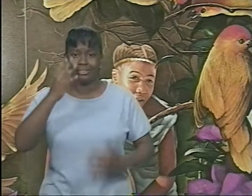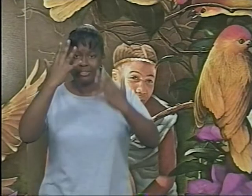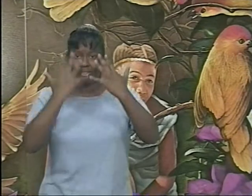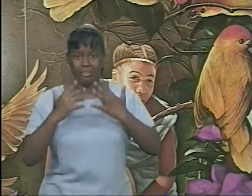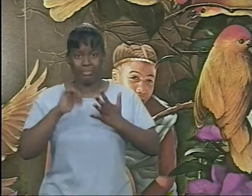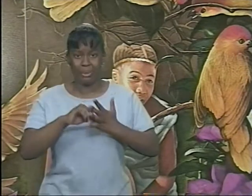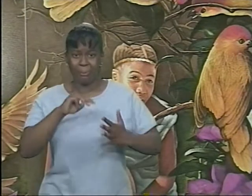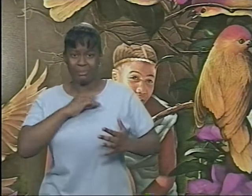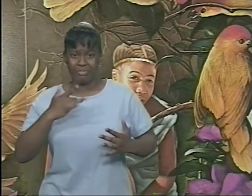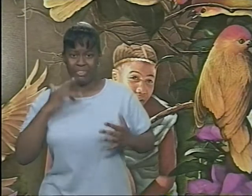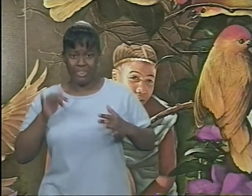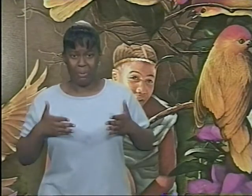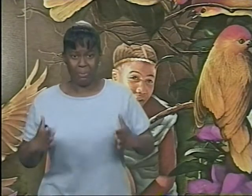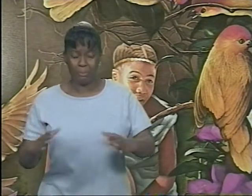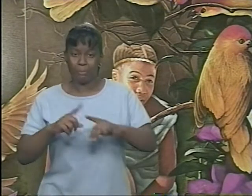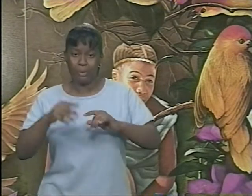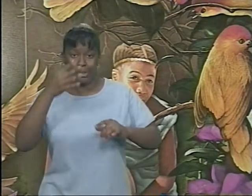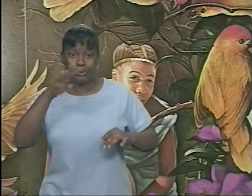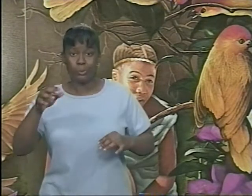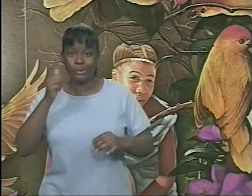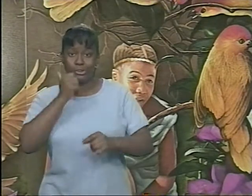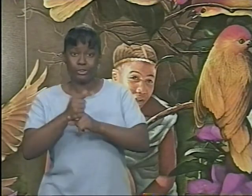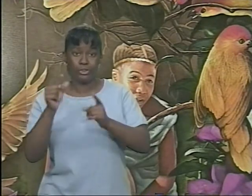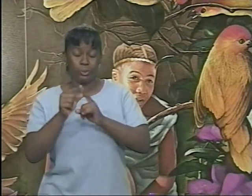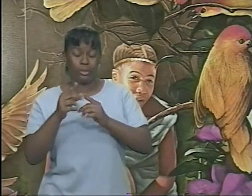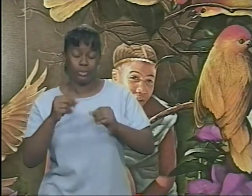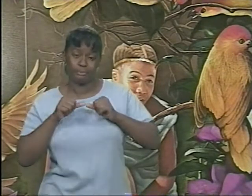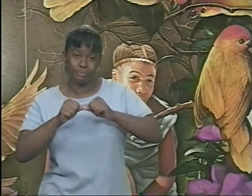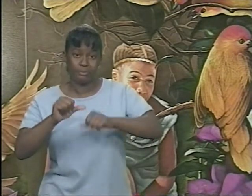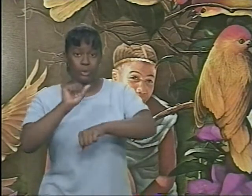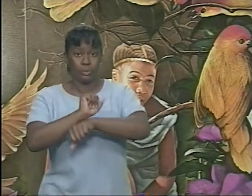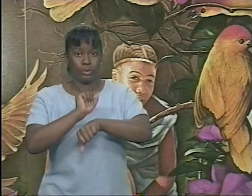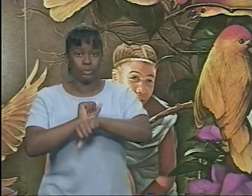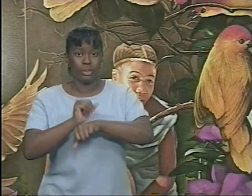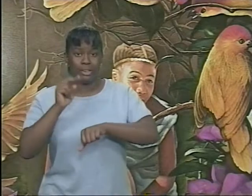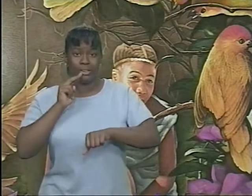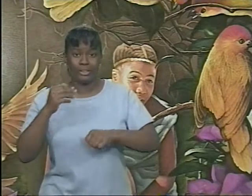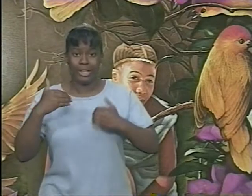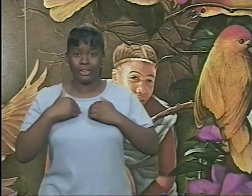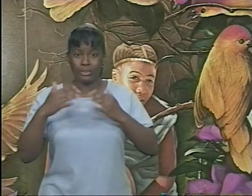Nyasha was sad that Manyara felt this way, but she ignored her sister's words